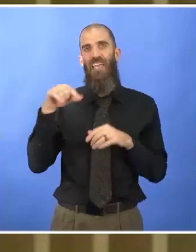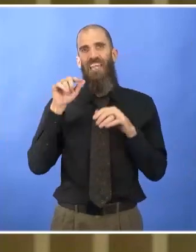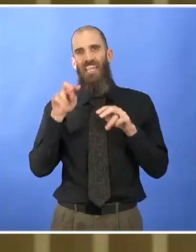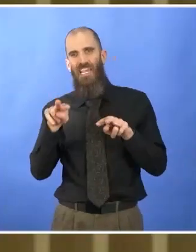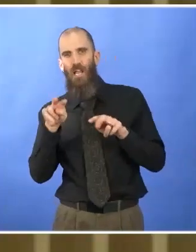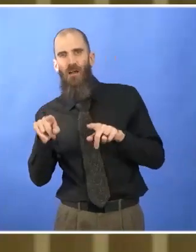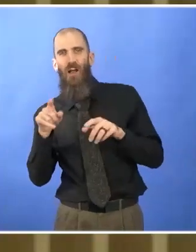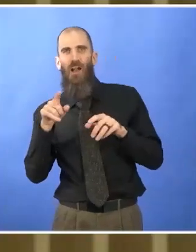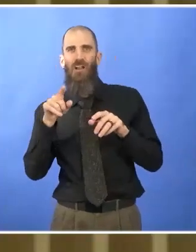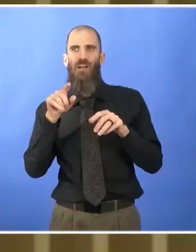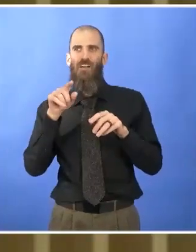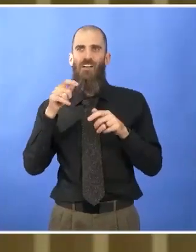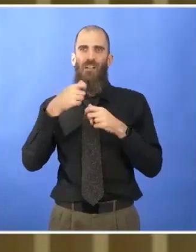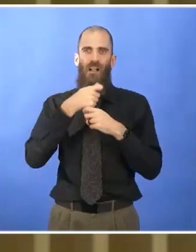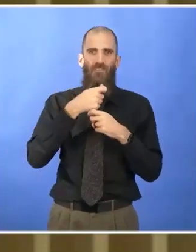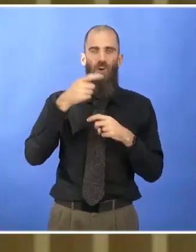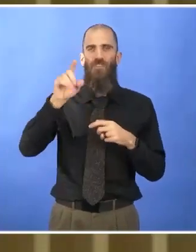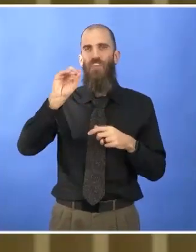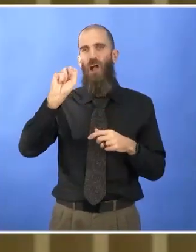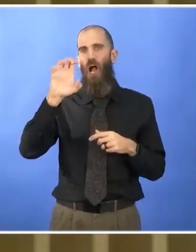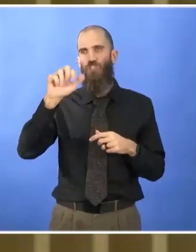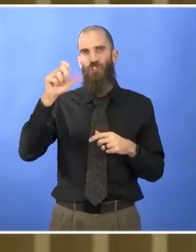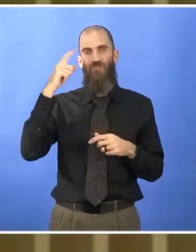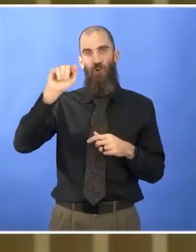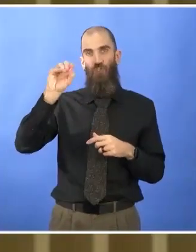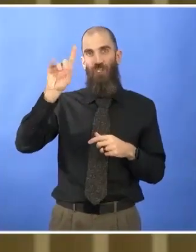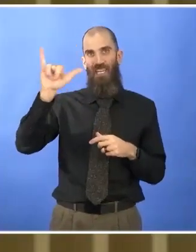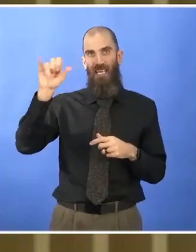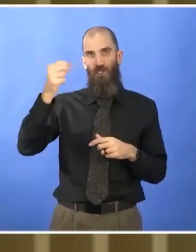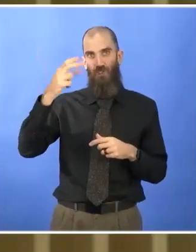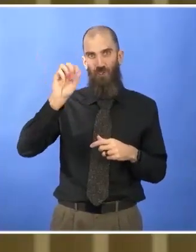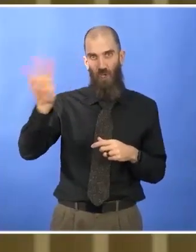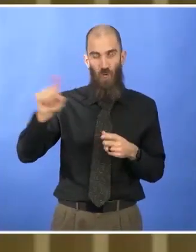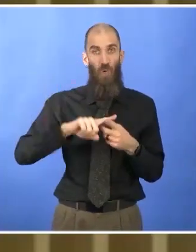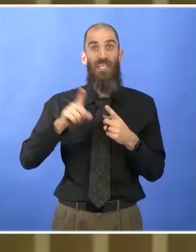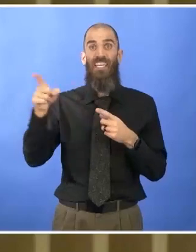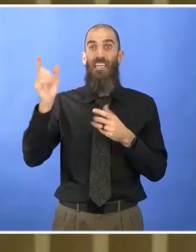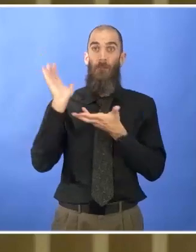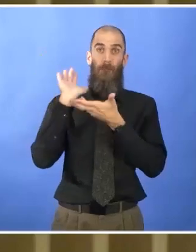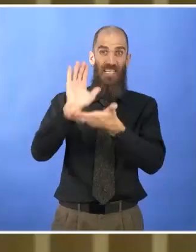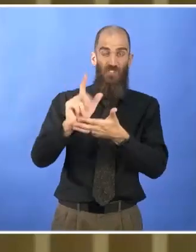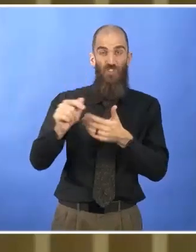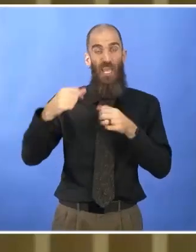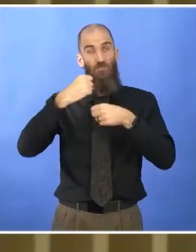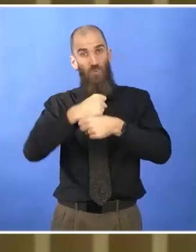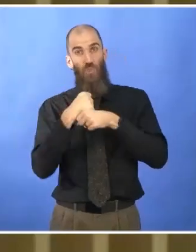HE PRODUCED AN EMMY NOMINATED PROFILE PIECE ON A D.C.